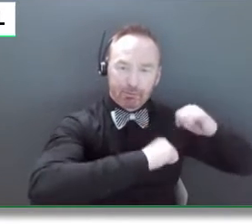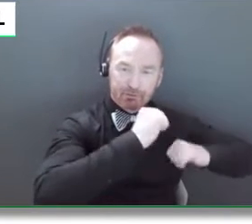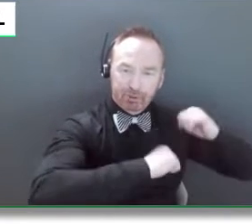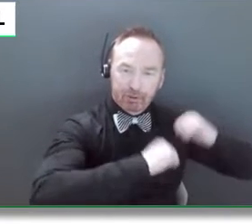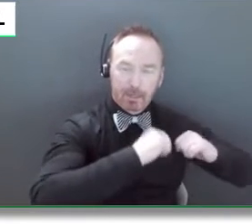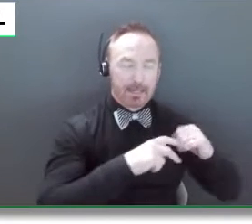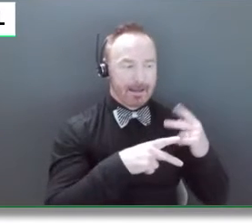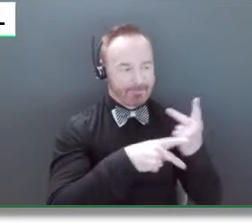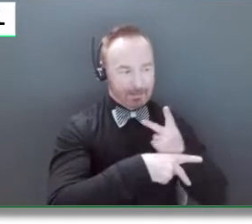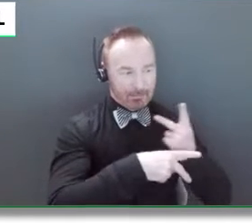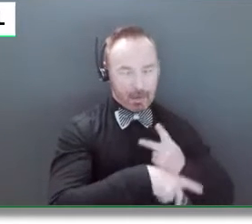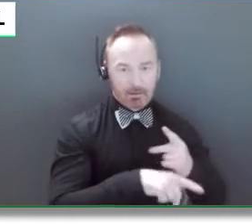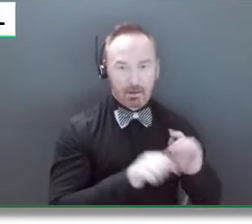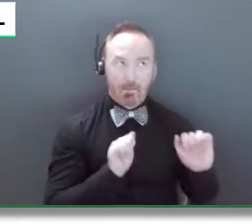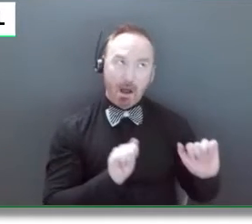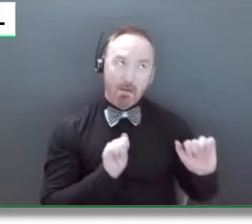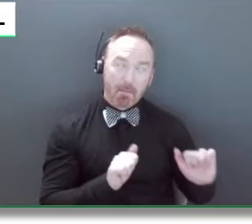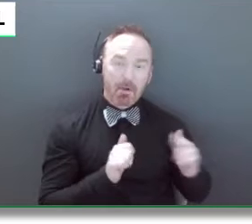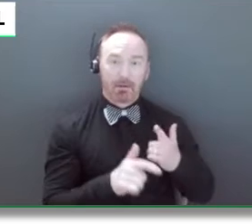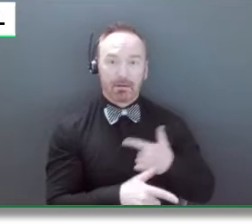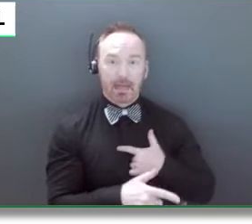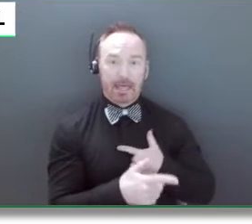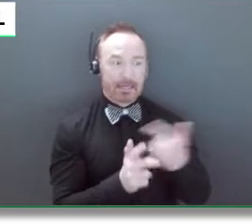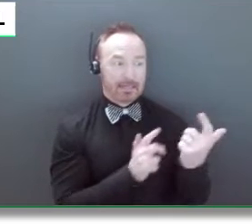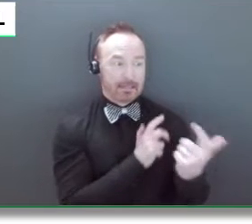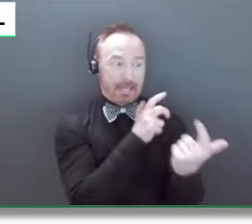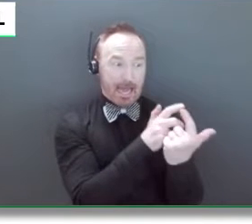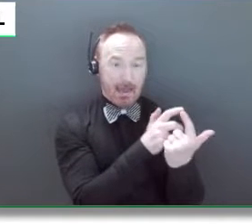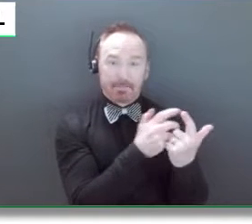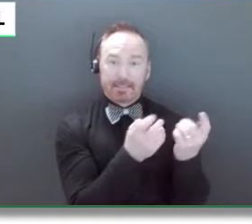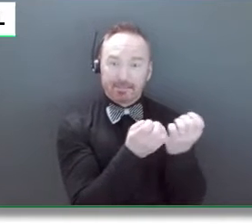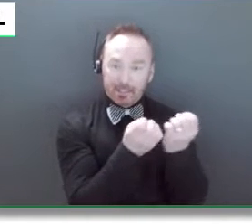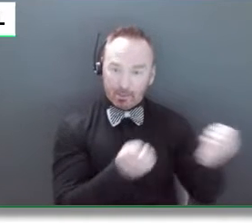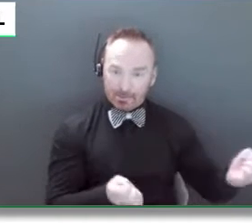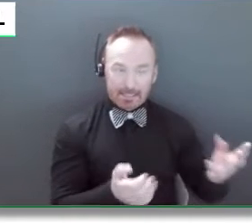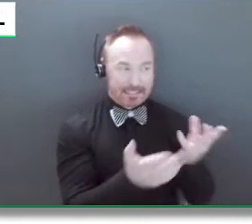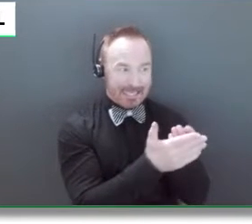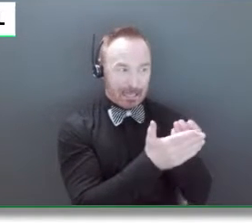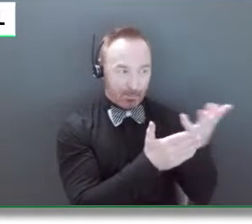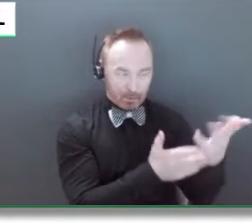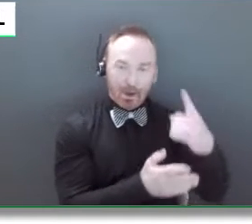adaptive equipment in potentially more remote locations. So there was a region